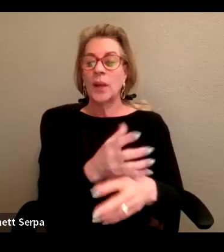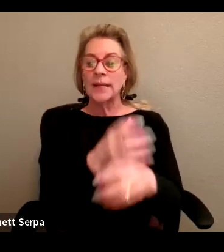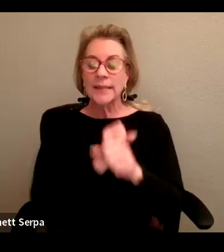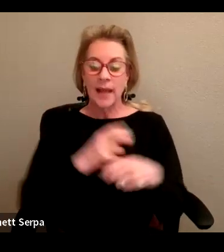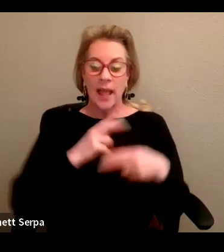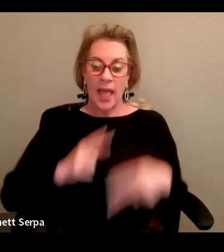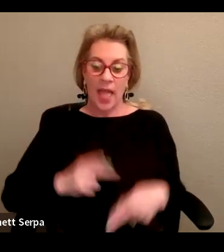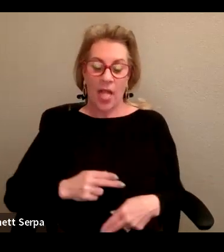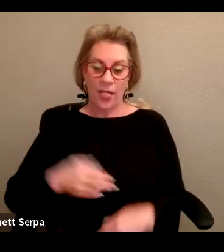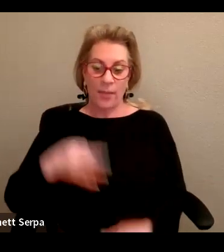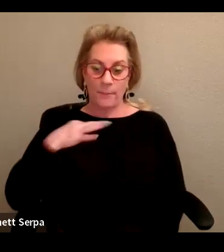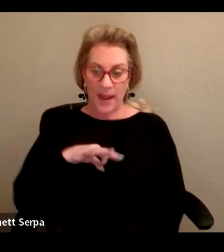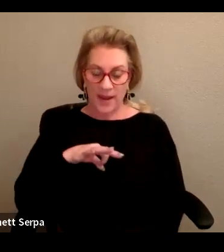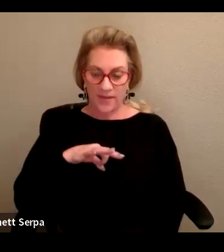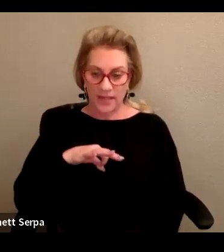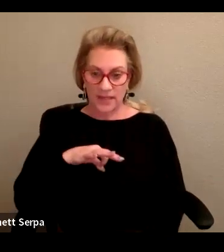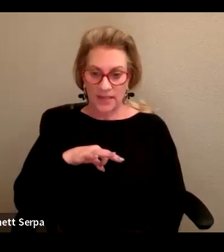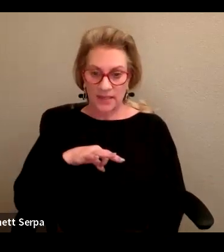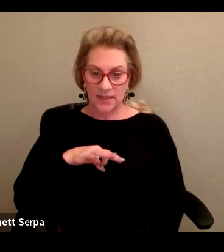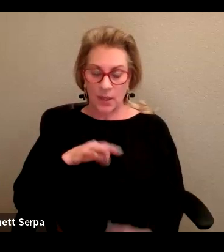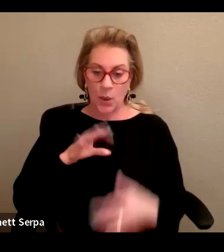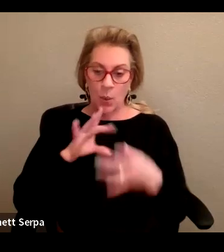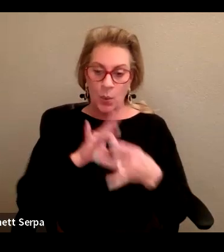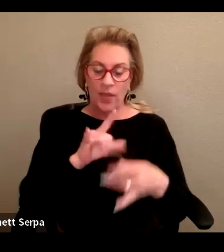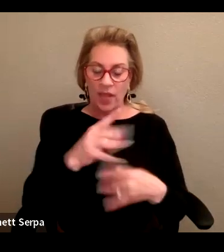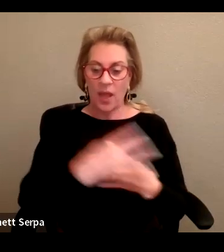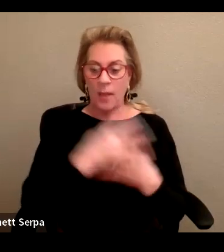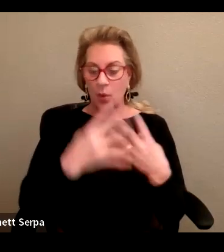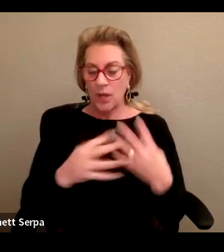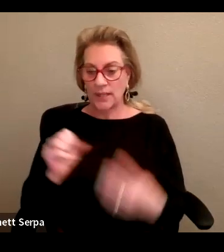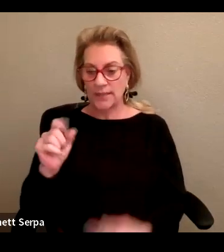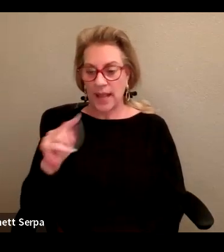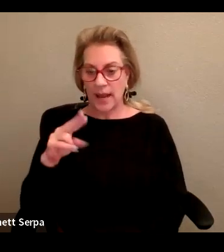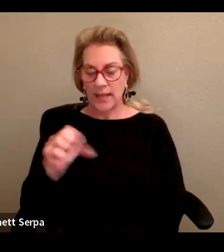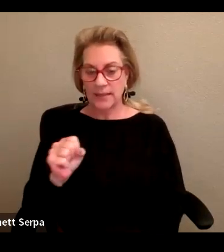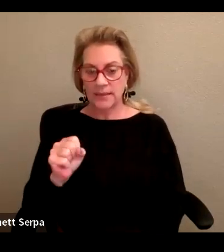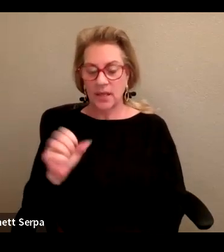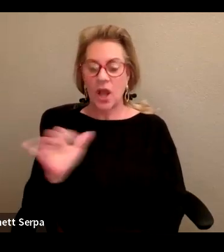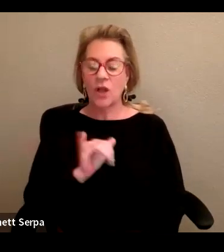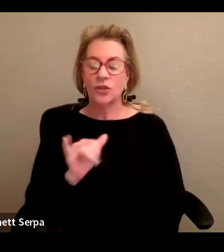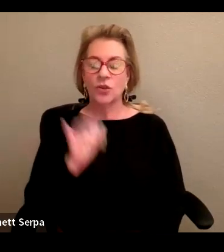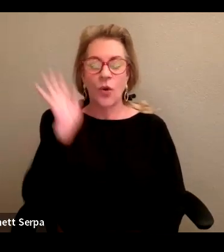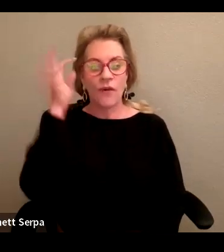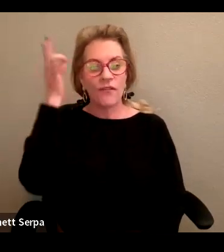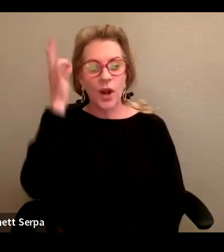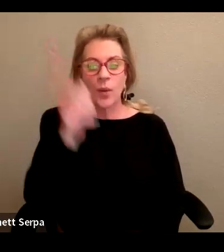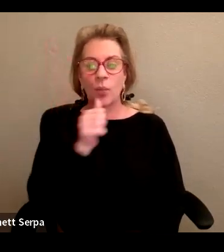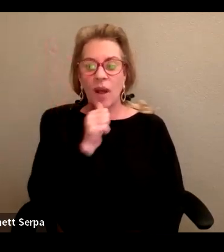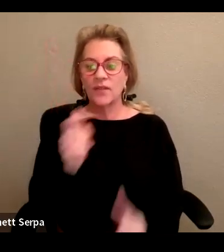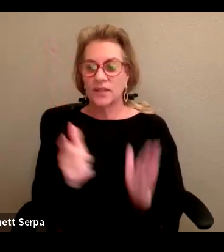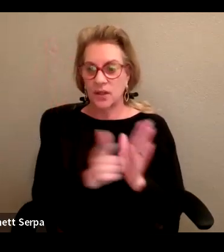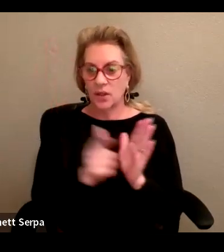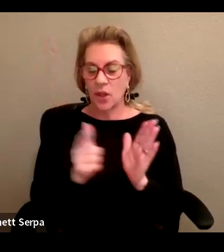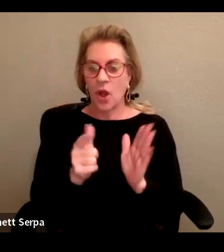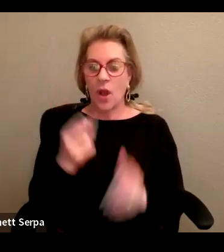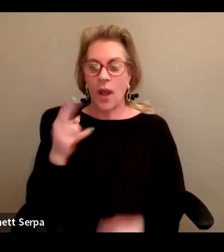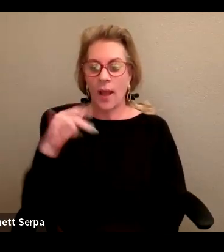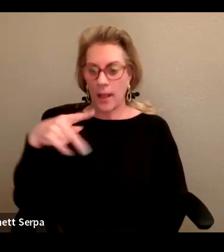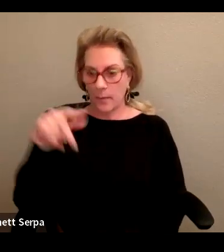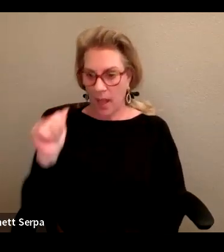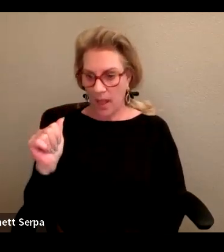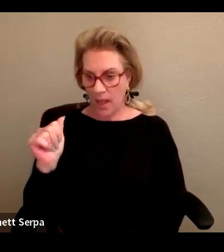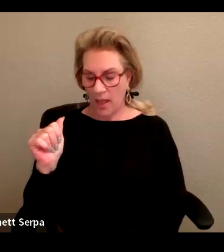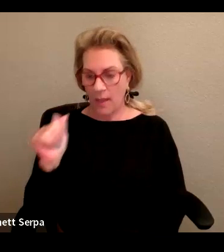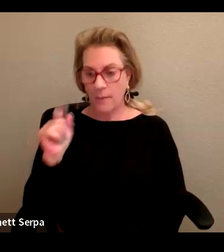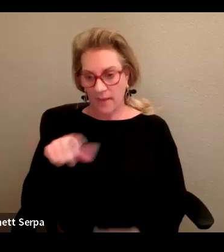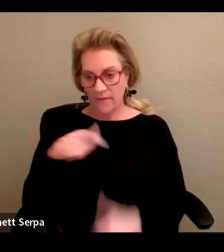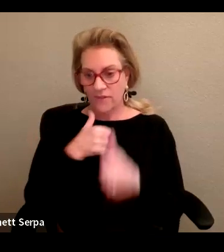status they also provide an overview of federal privacy laws such as um Hippa and state privacy